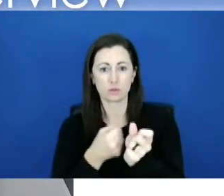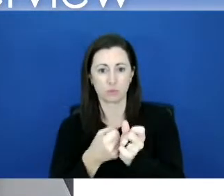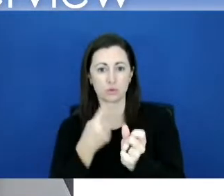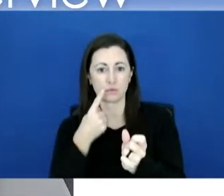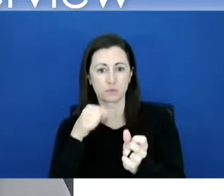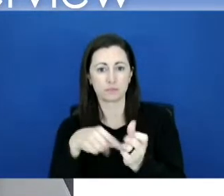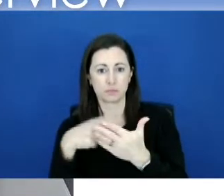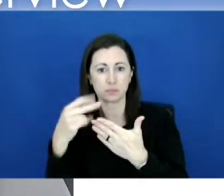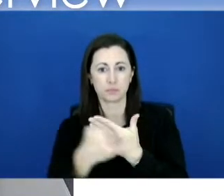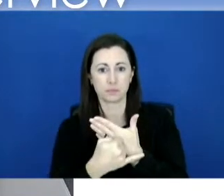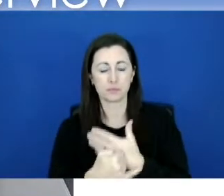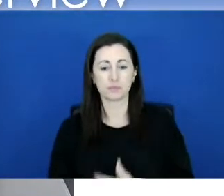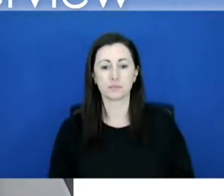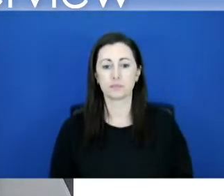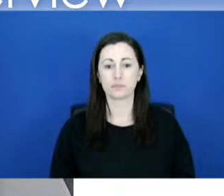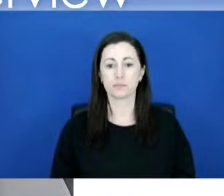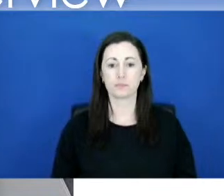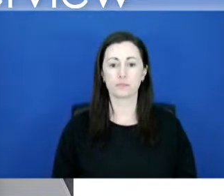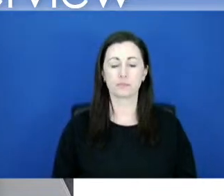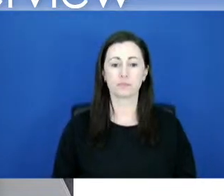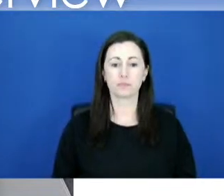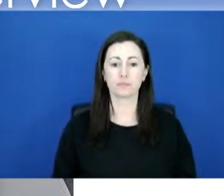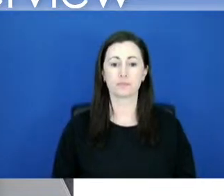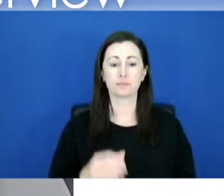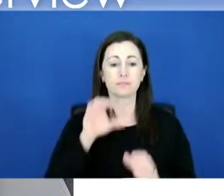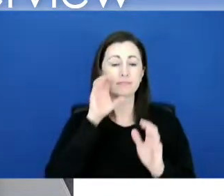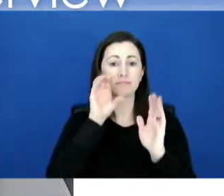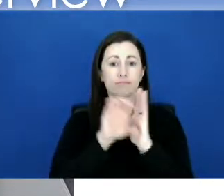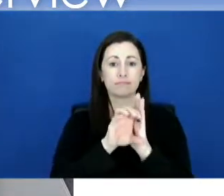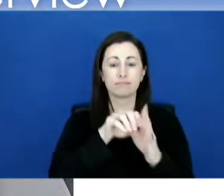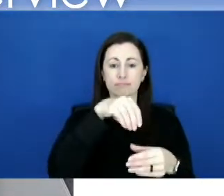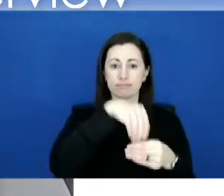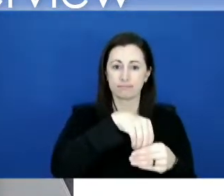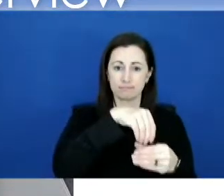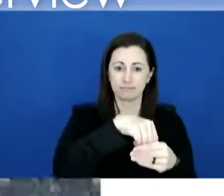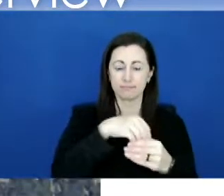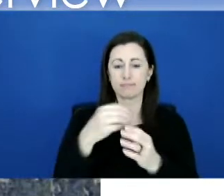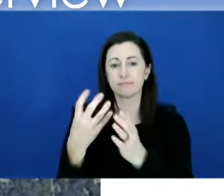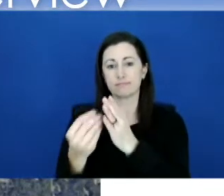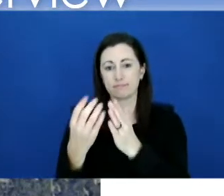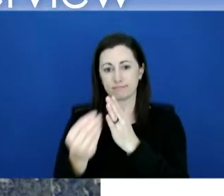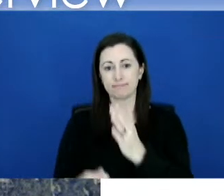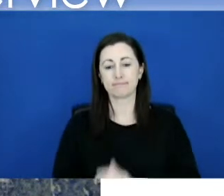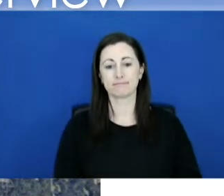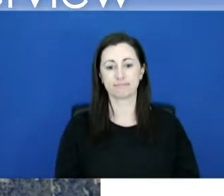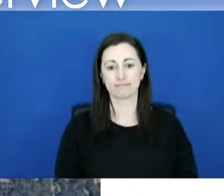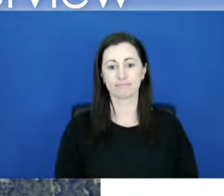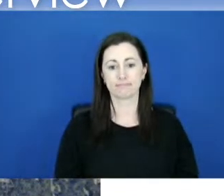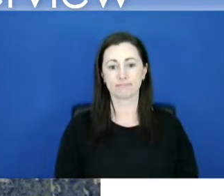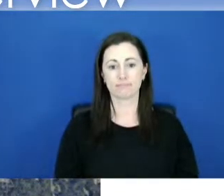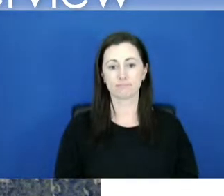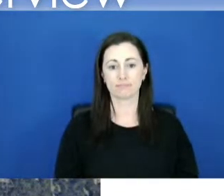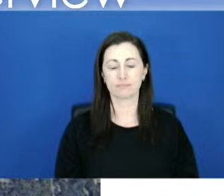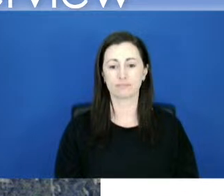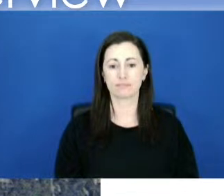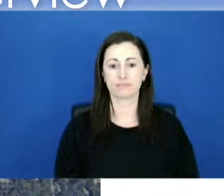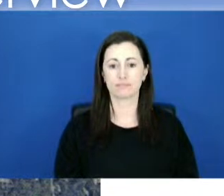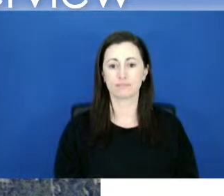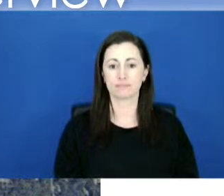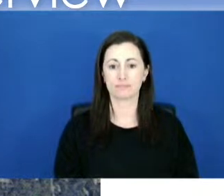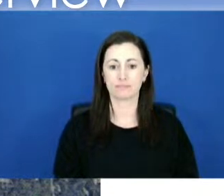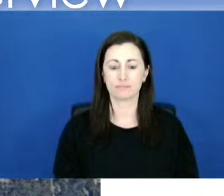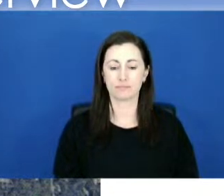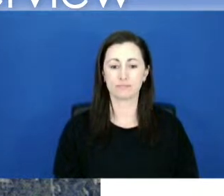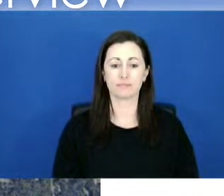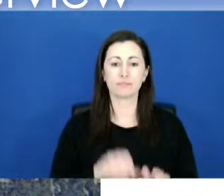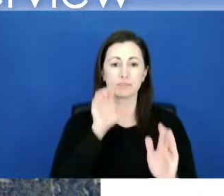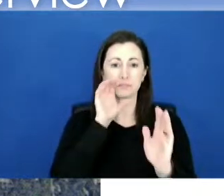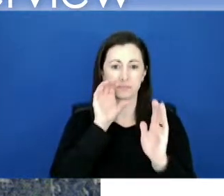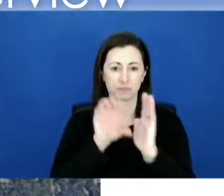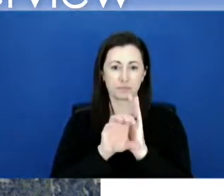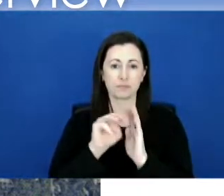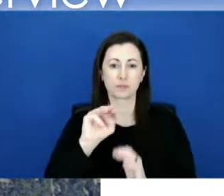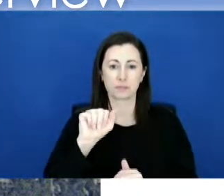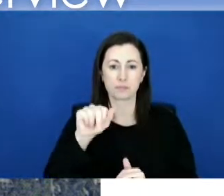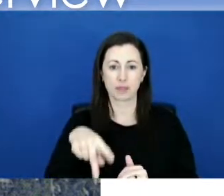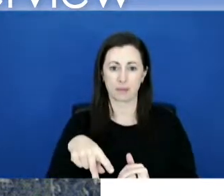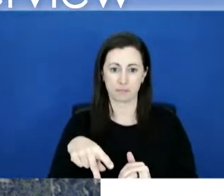SUPPORTING THESE PROJECTS.